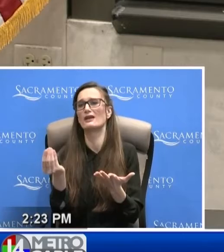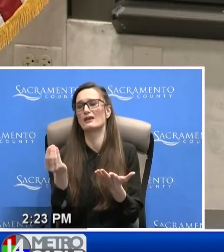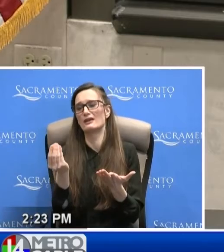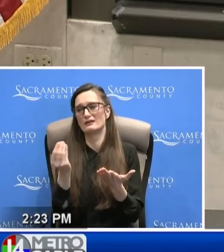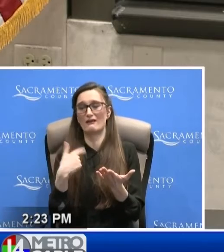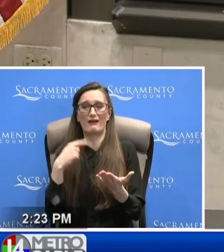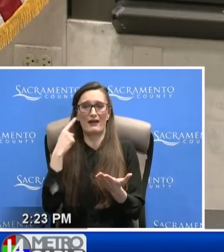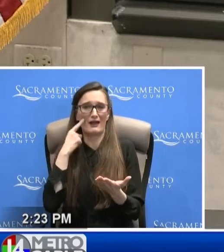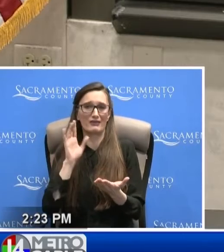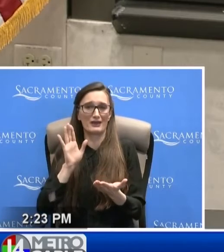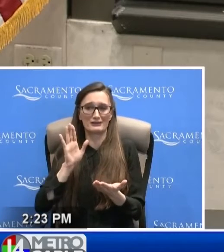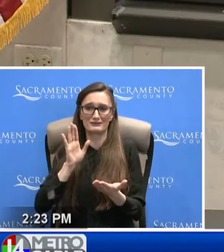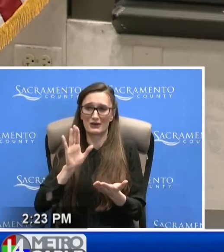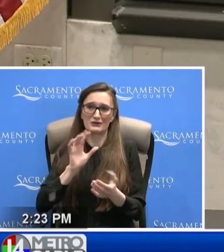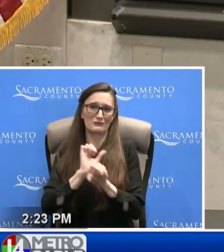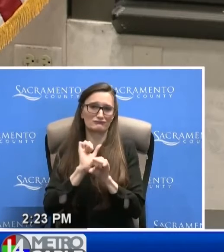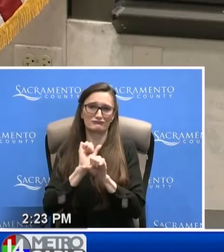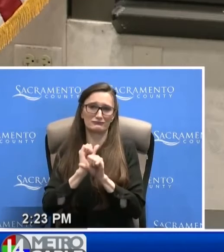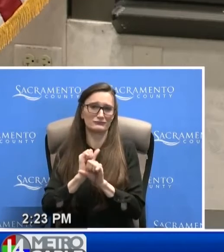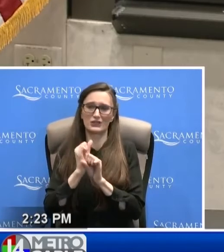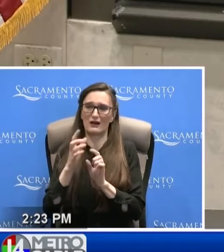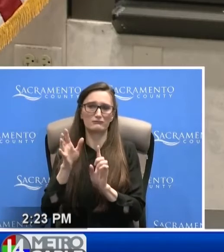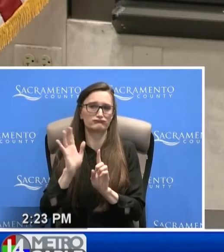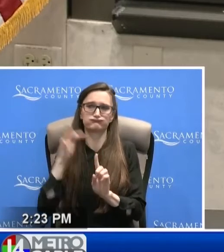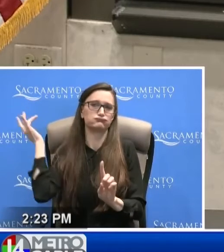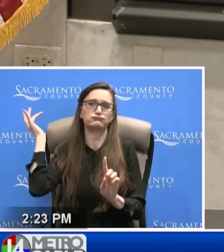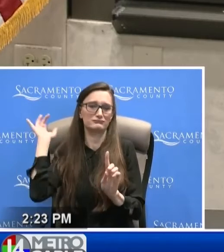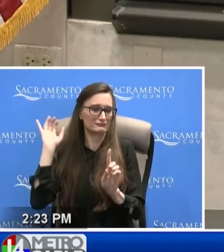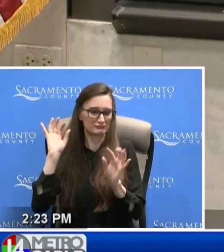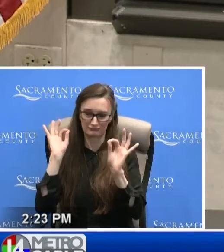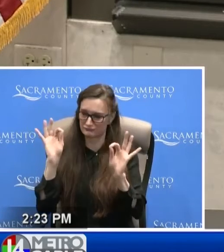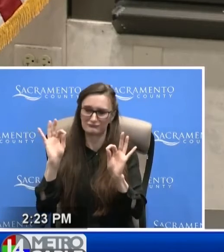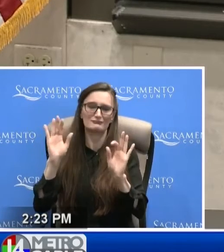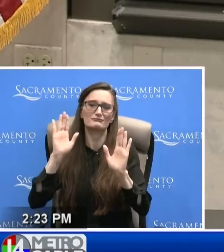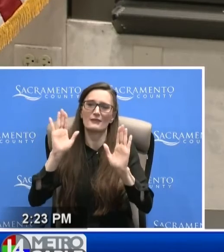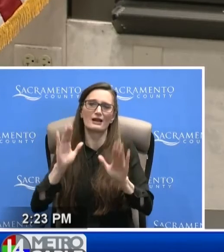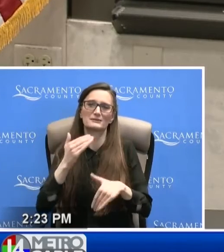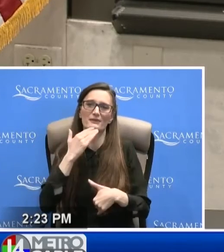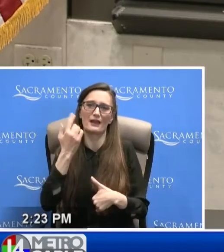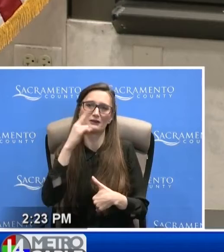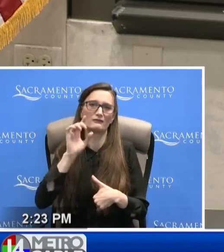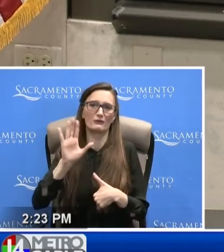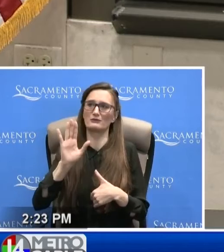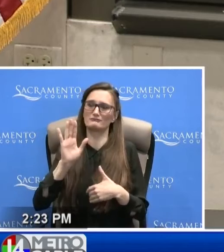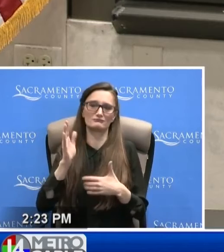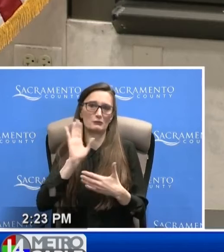an outstanding job throughout this process. I just want to thank you all along with my colleagues here. Thank you.